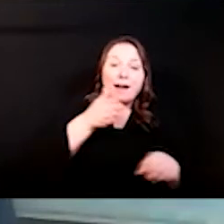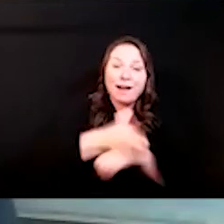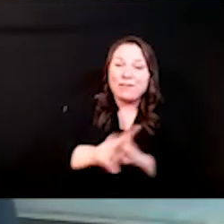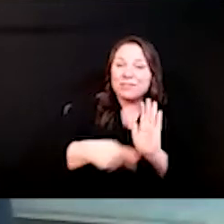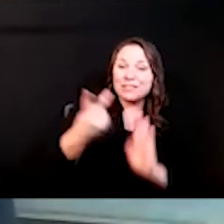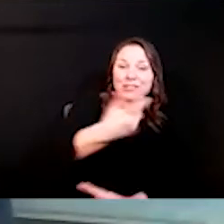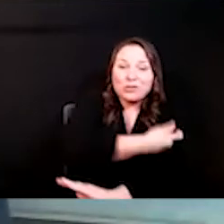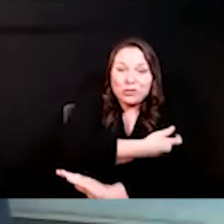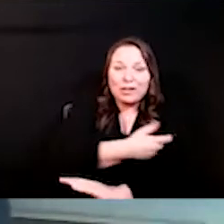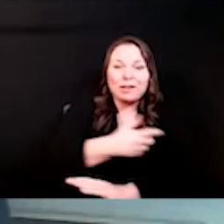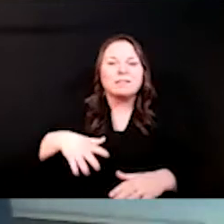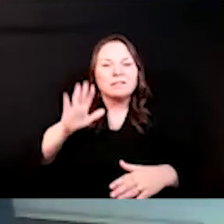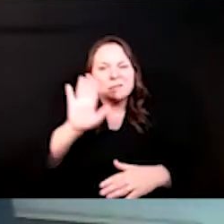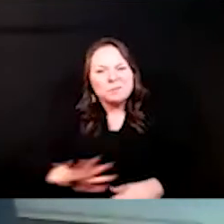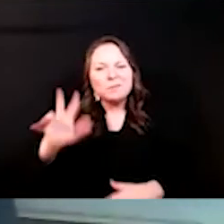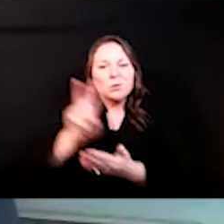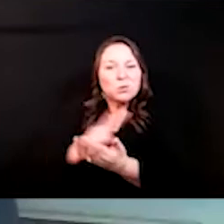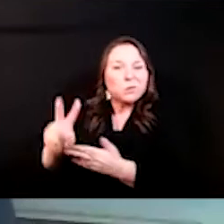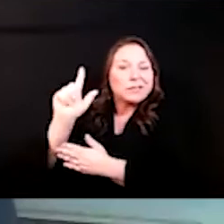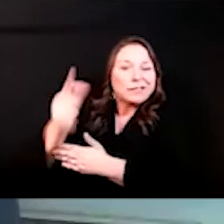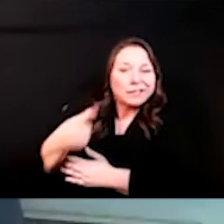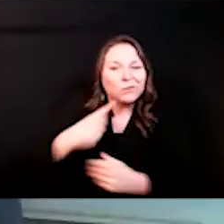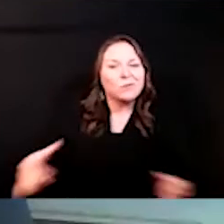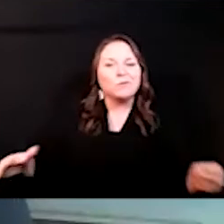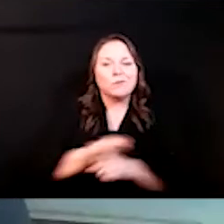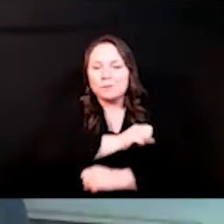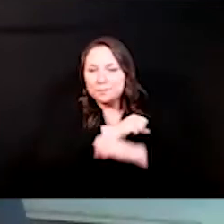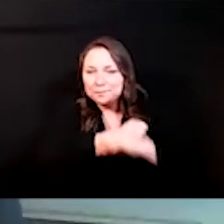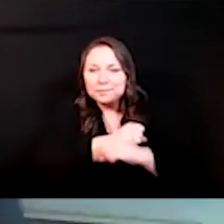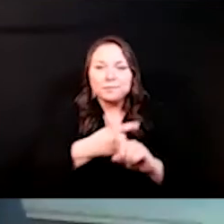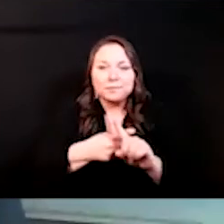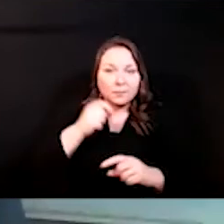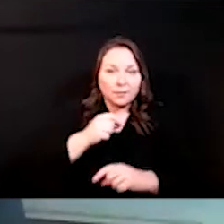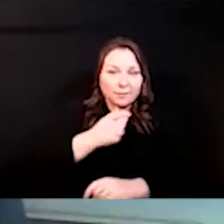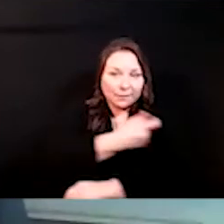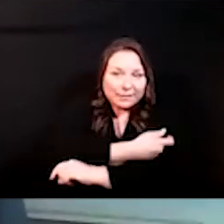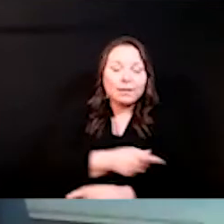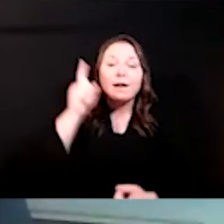SECOND SHOT TO GET THAT FULL PROTECTION FROM THE VACCINE.